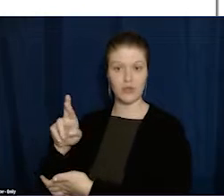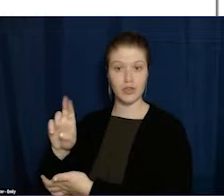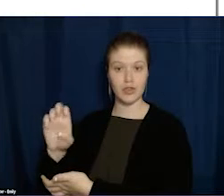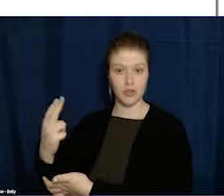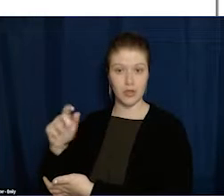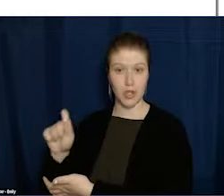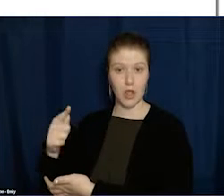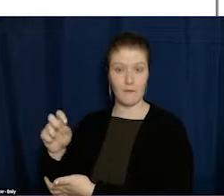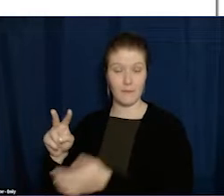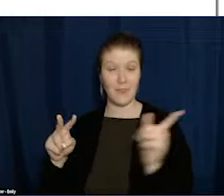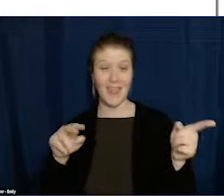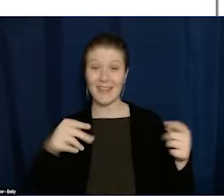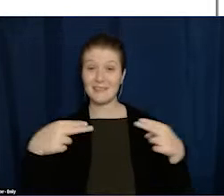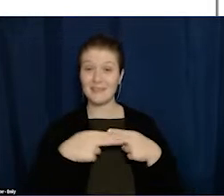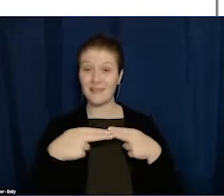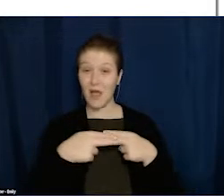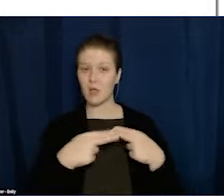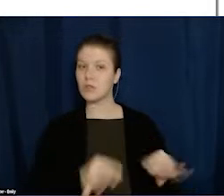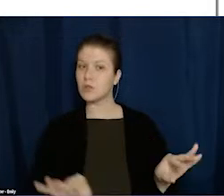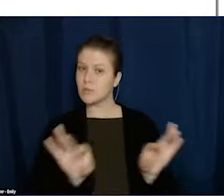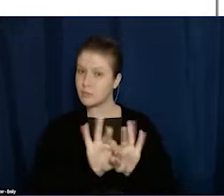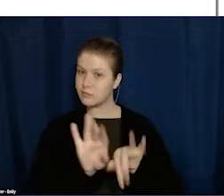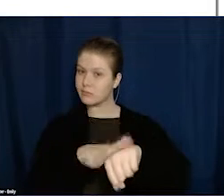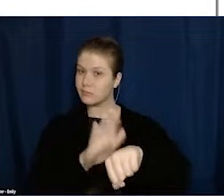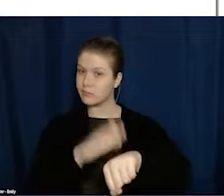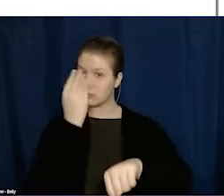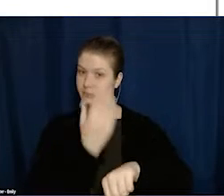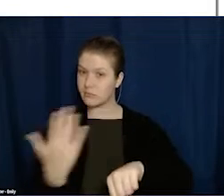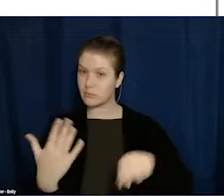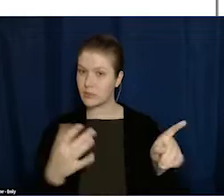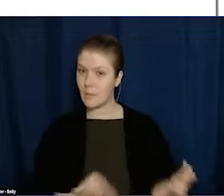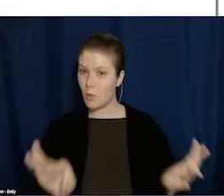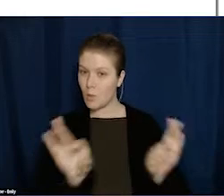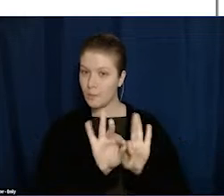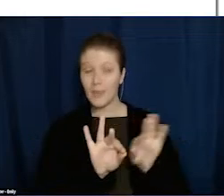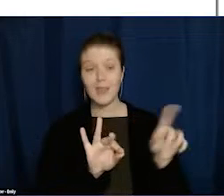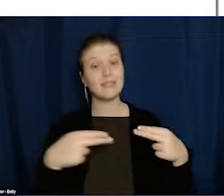So please take this in. This is our slide that introduces the dates.